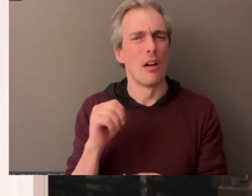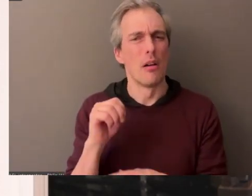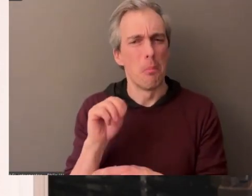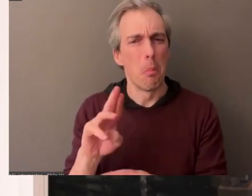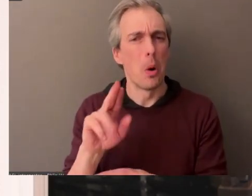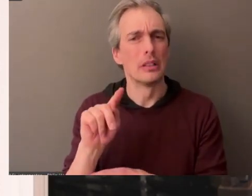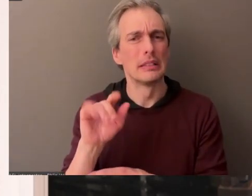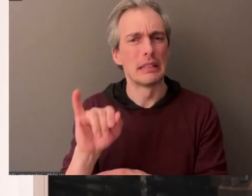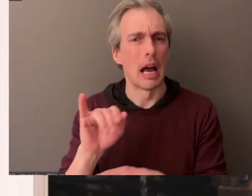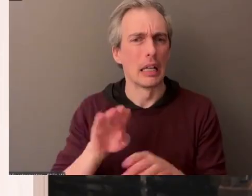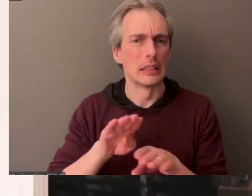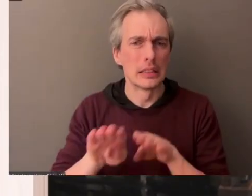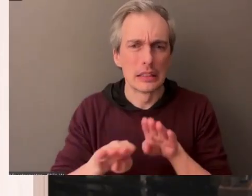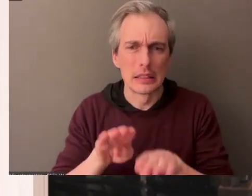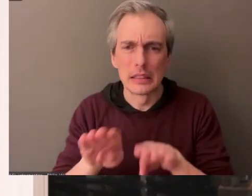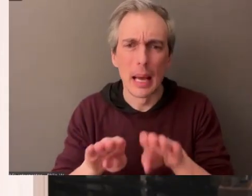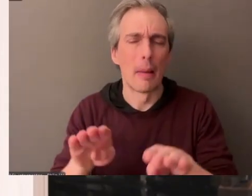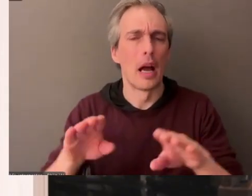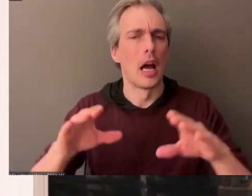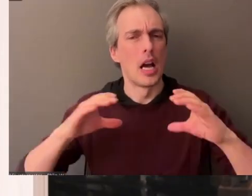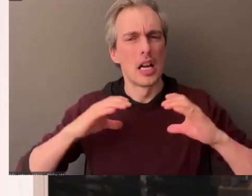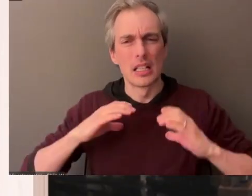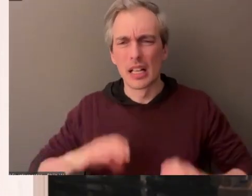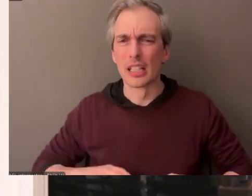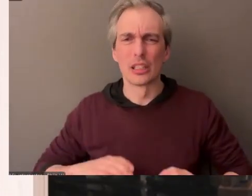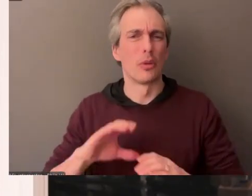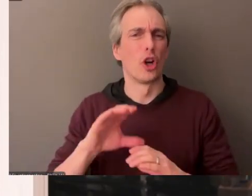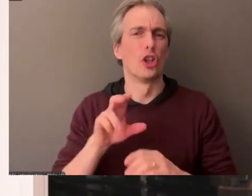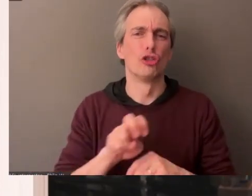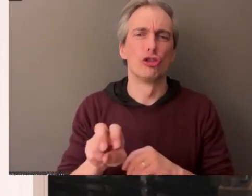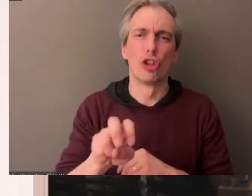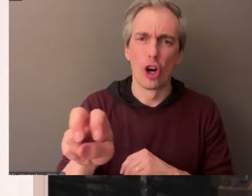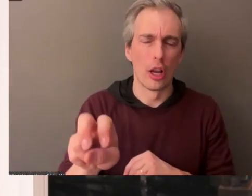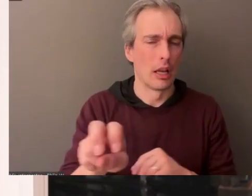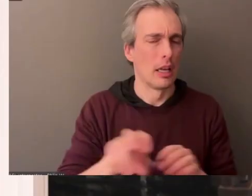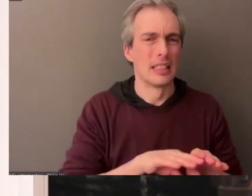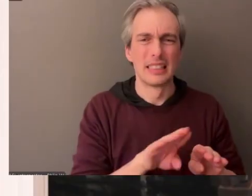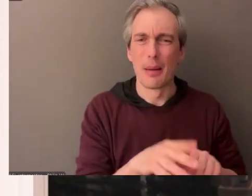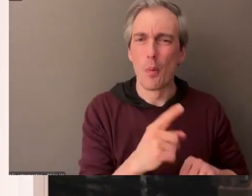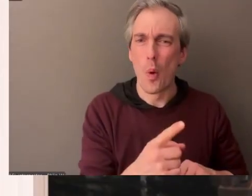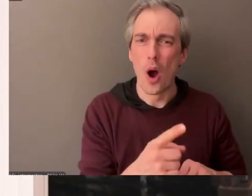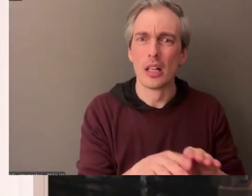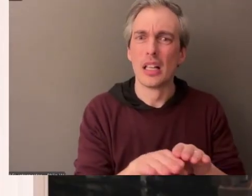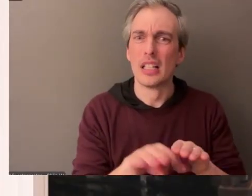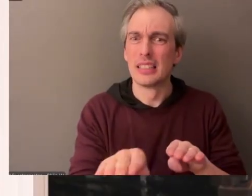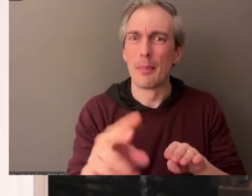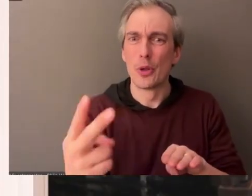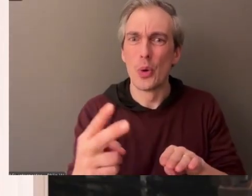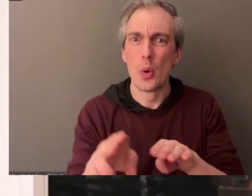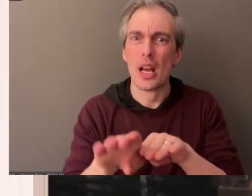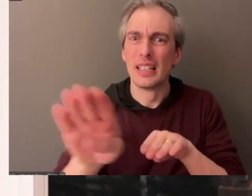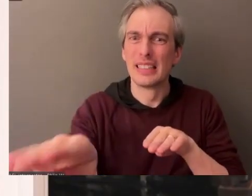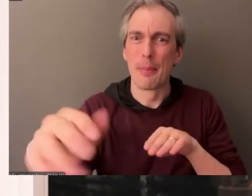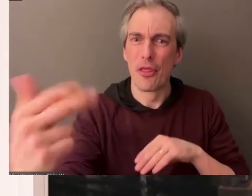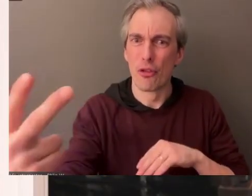one to step two to step three. These are all separate pages. Is that a link or a button for clicking continue?